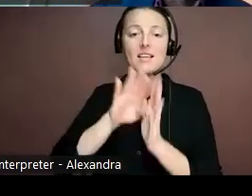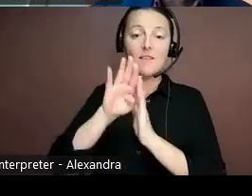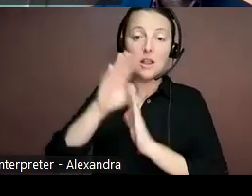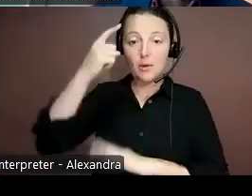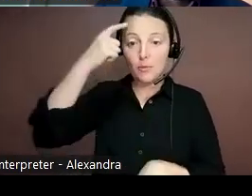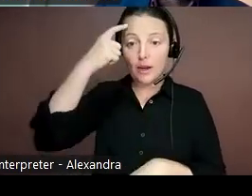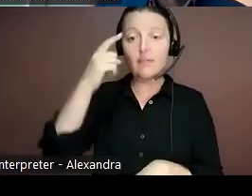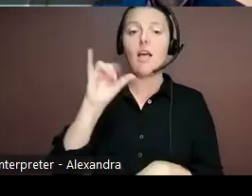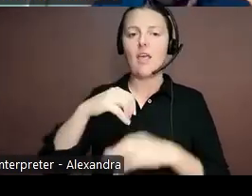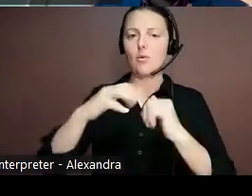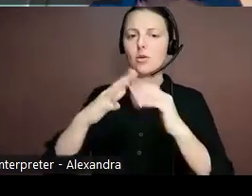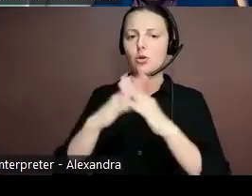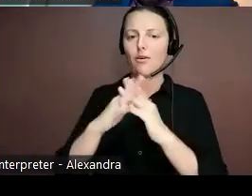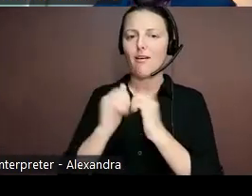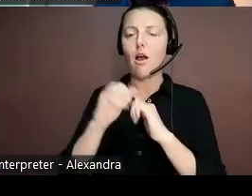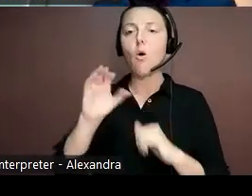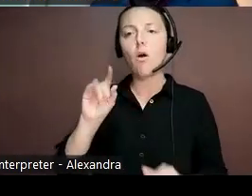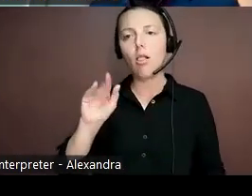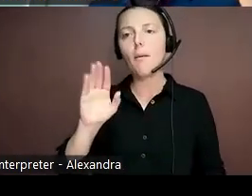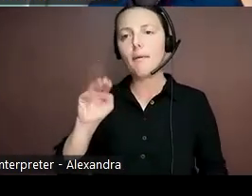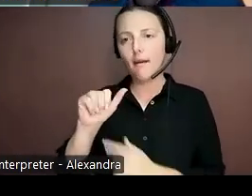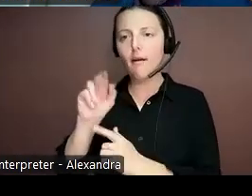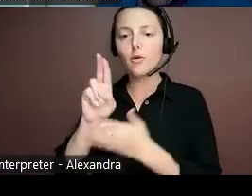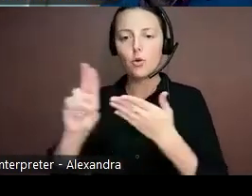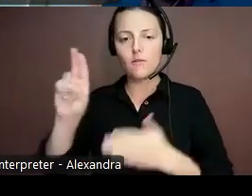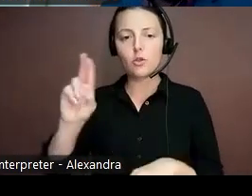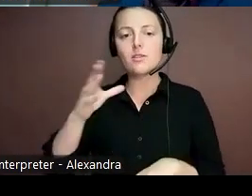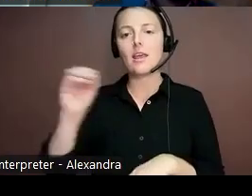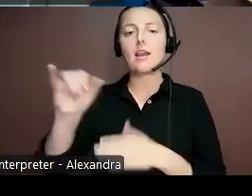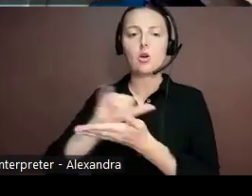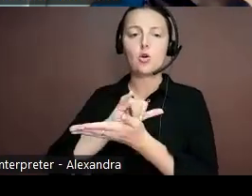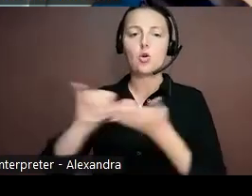New York Presbyterian Hospital. So my department and New York Presbyterian Hospital and Colombia